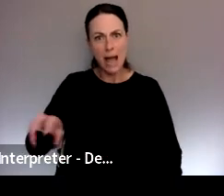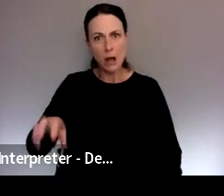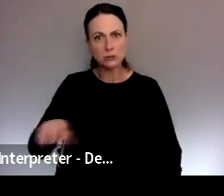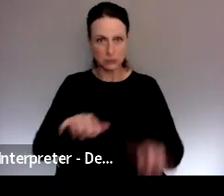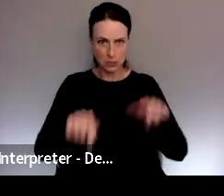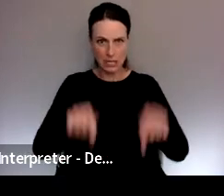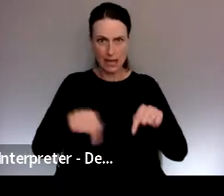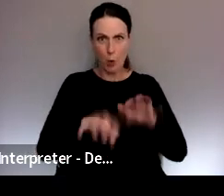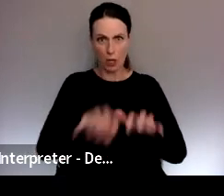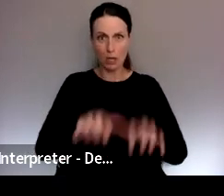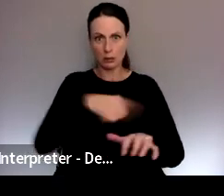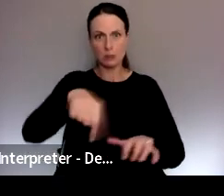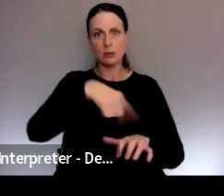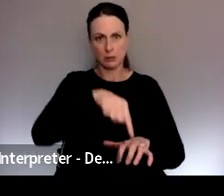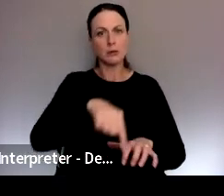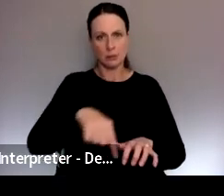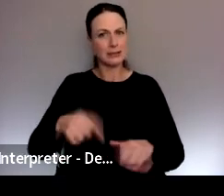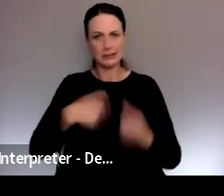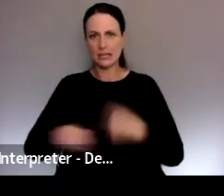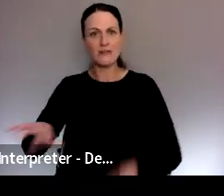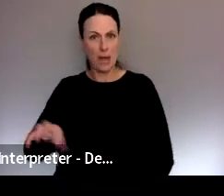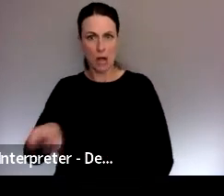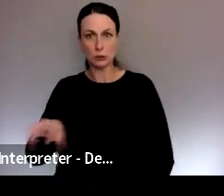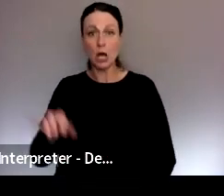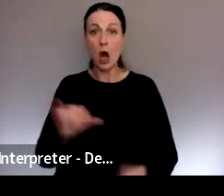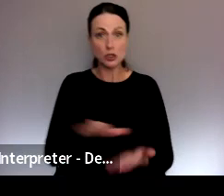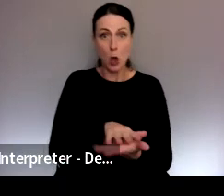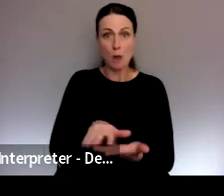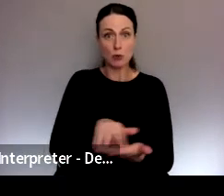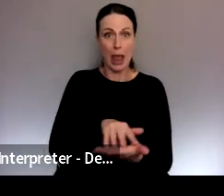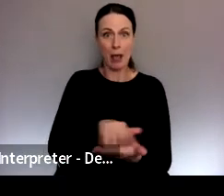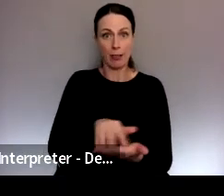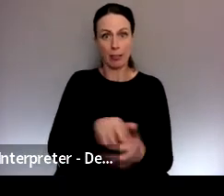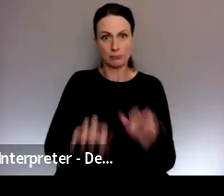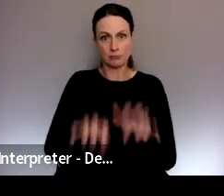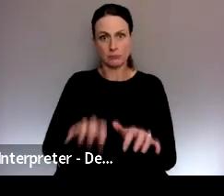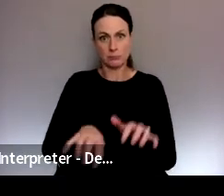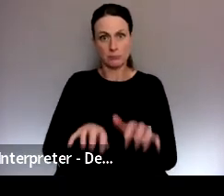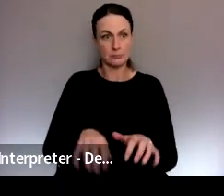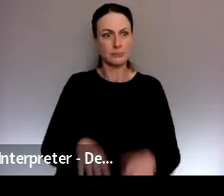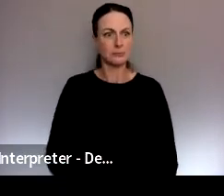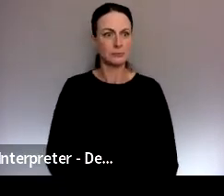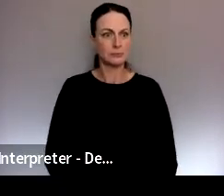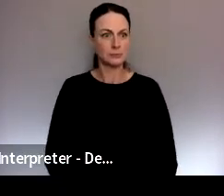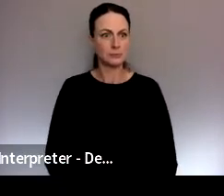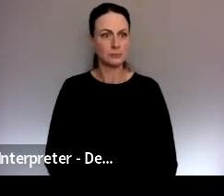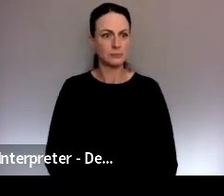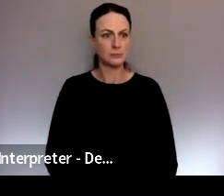a computer keyboard instead of a mouse. You can also use a Braille display as an input device. > End of navigation.